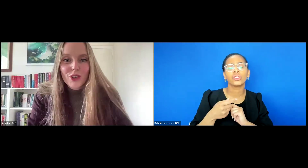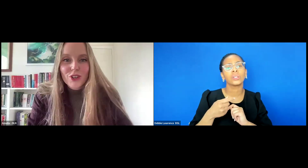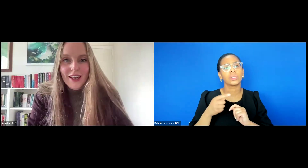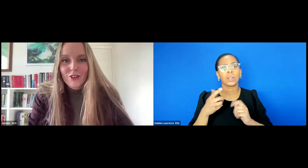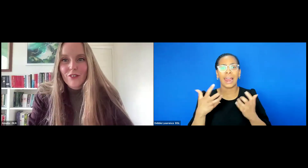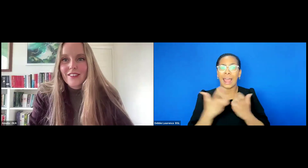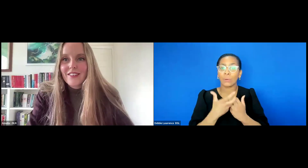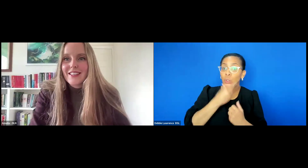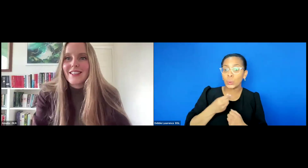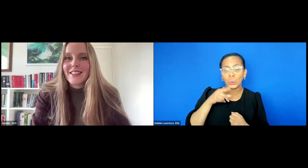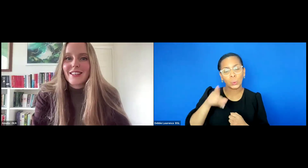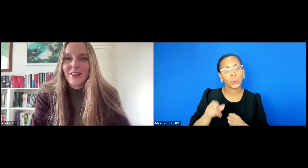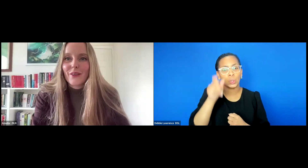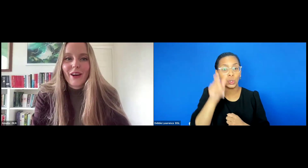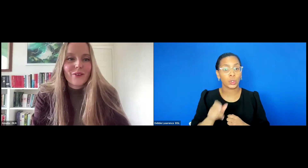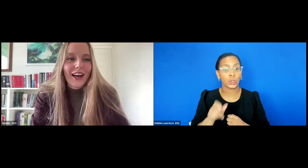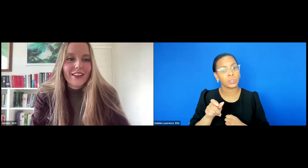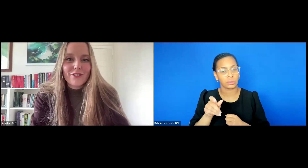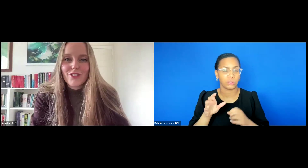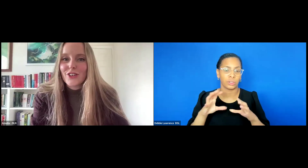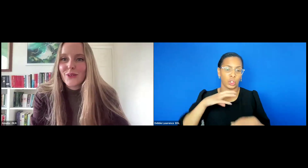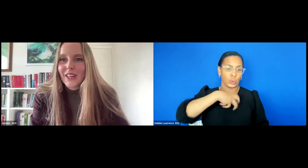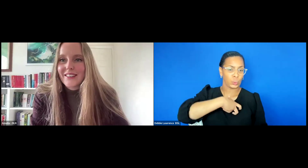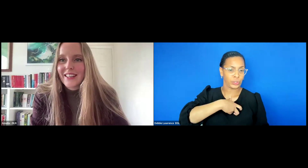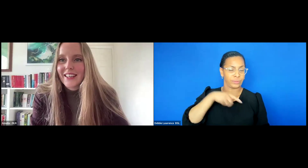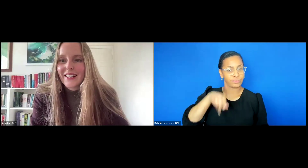unions at universities. So I will hand over to you, Nathalie.